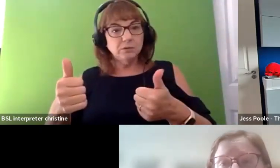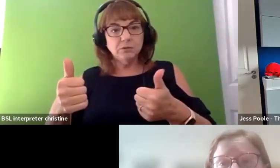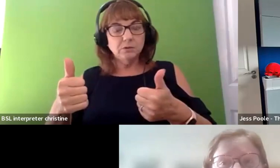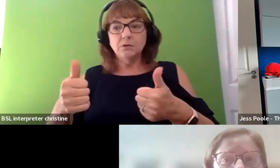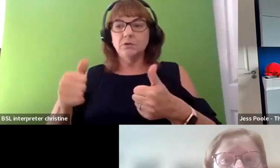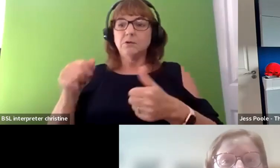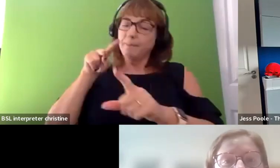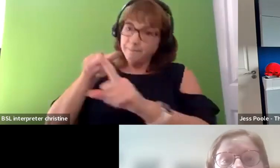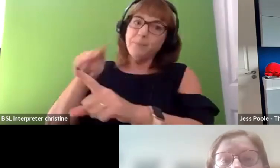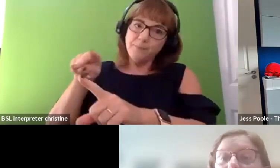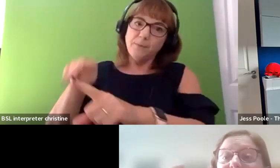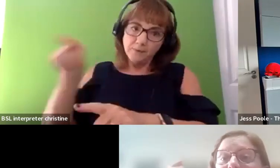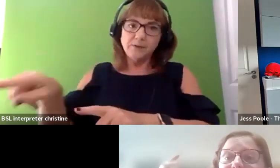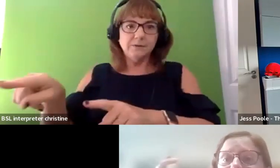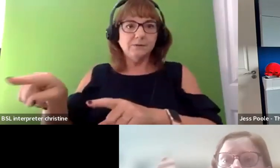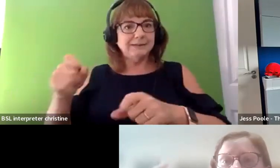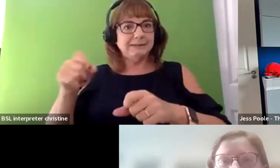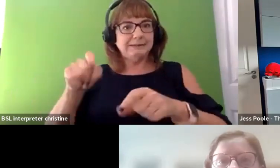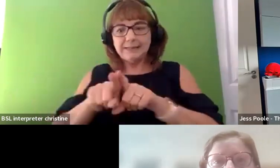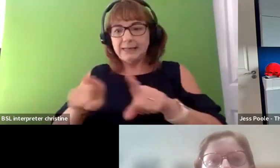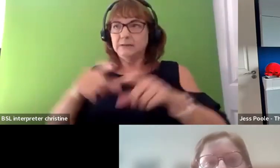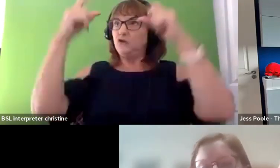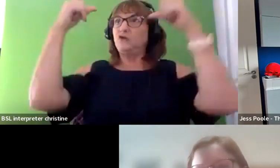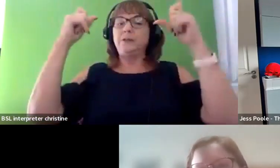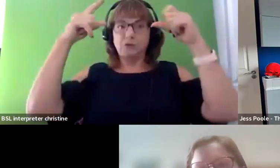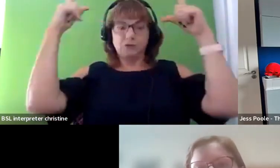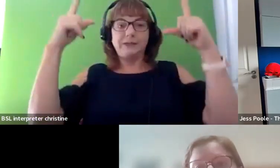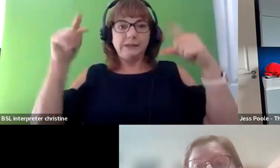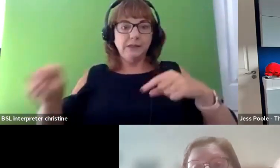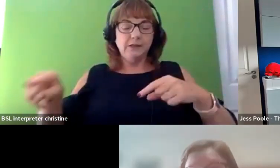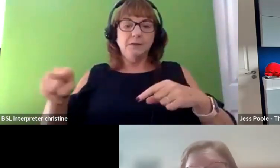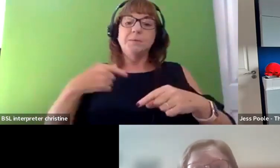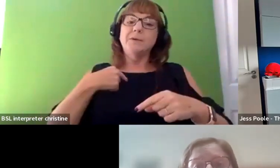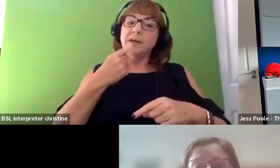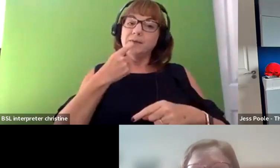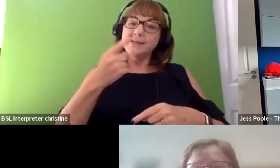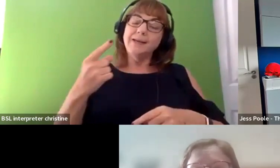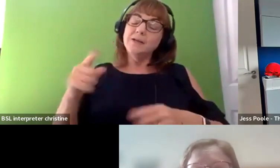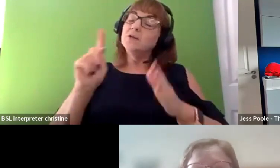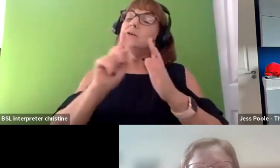very alerting, and like raising the tension in the room, whereas if I say Johnny sitting,